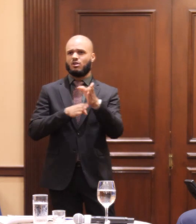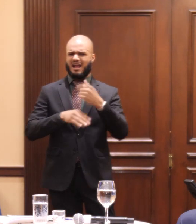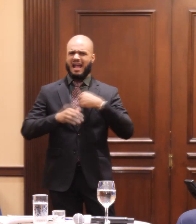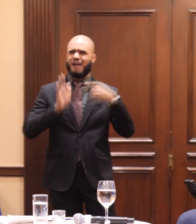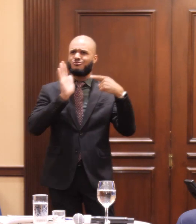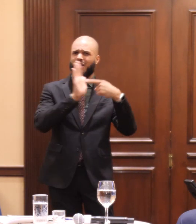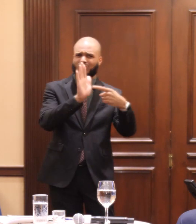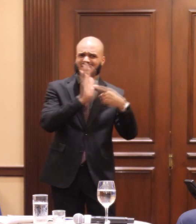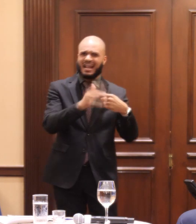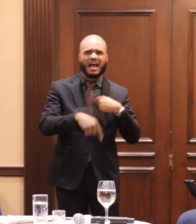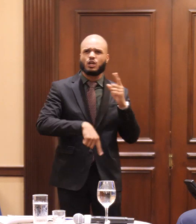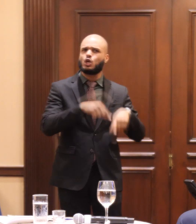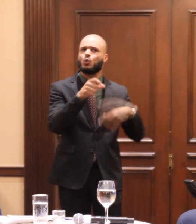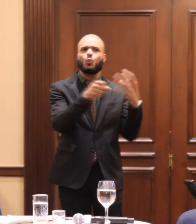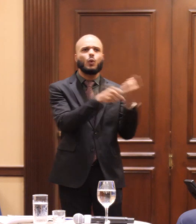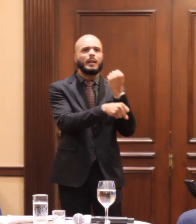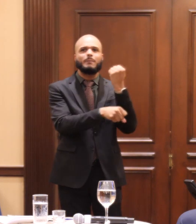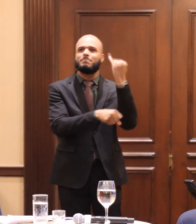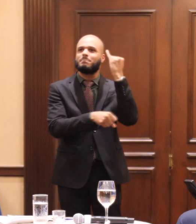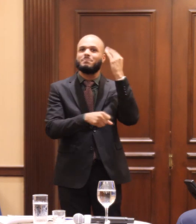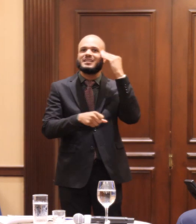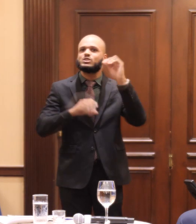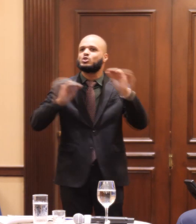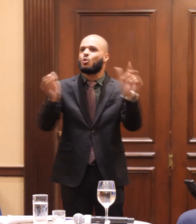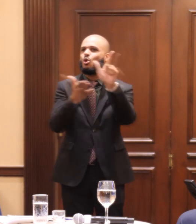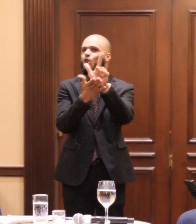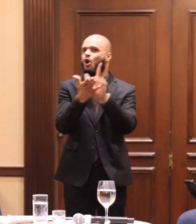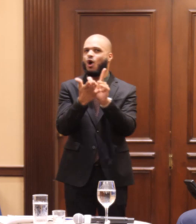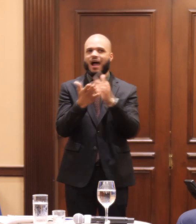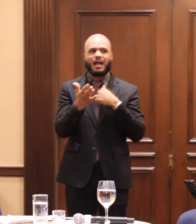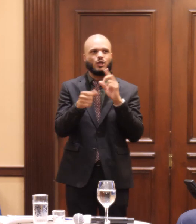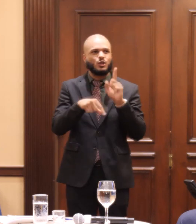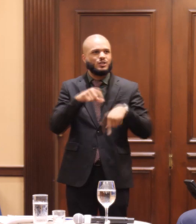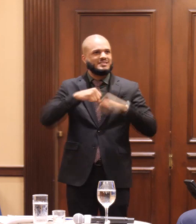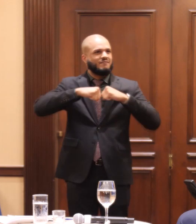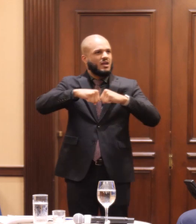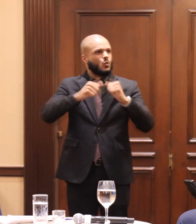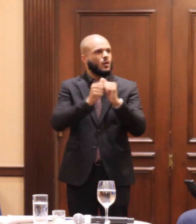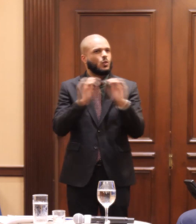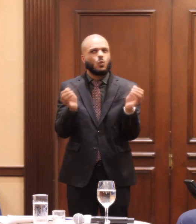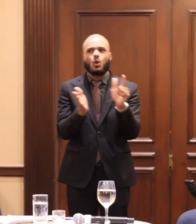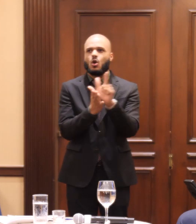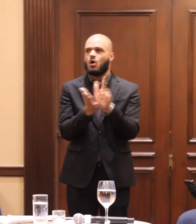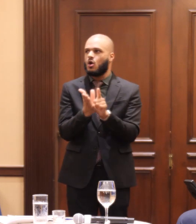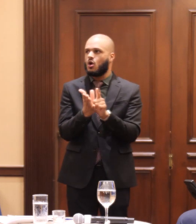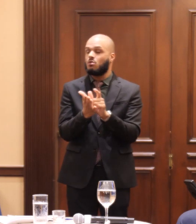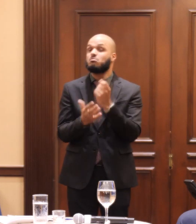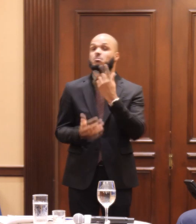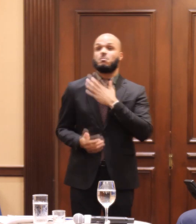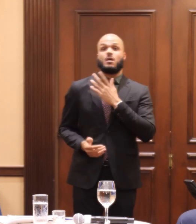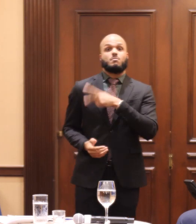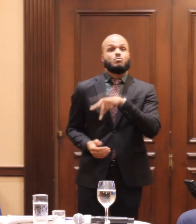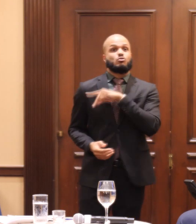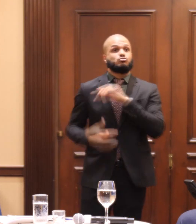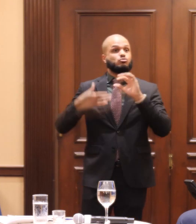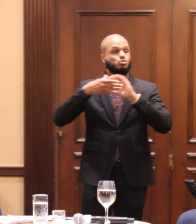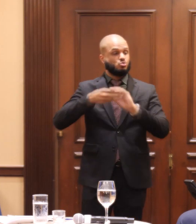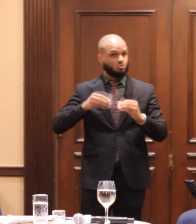win cases for because there was no such law and one of my personal stories was working my way